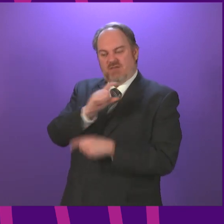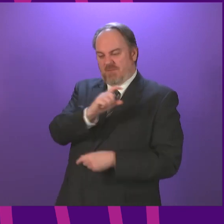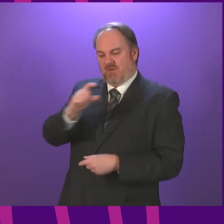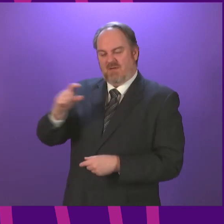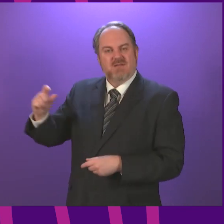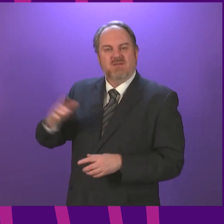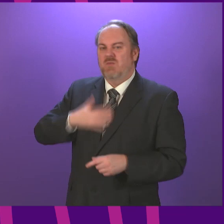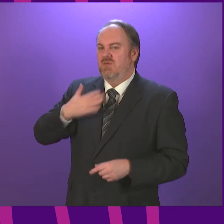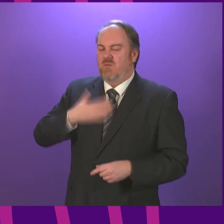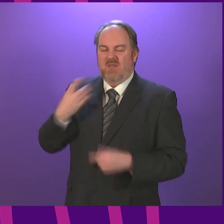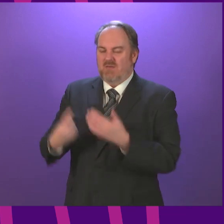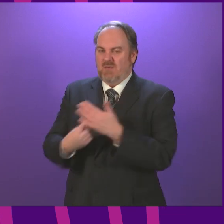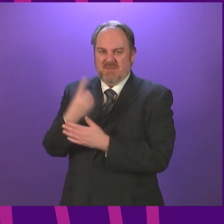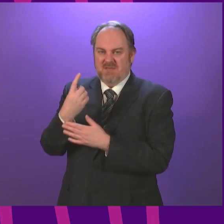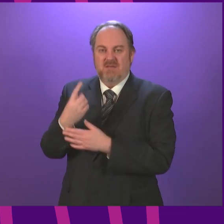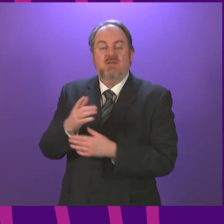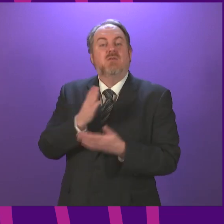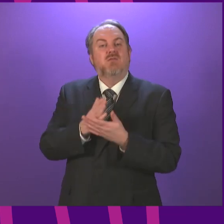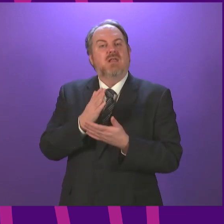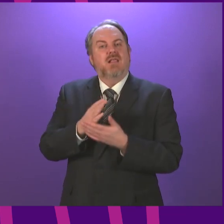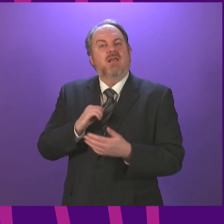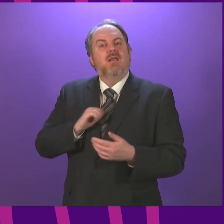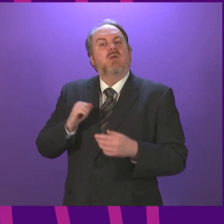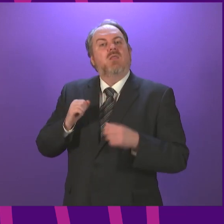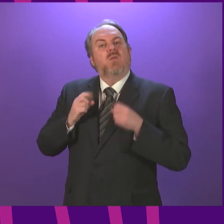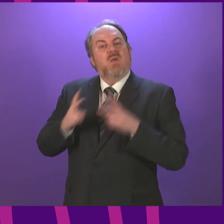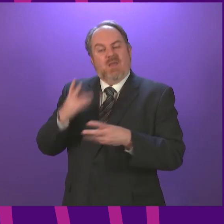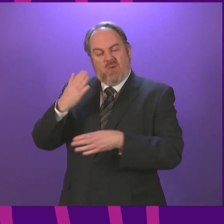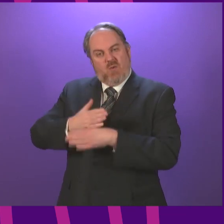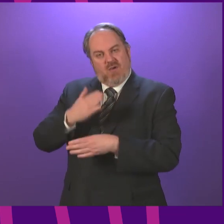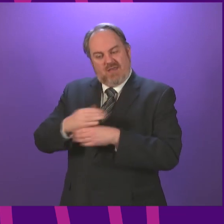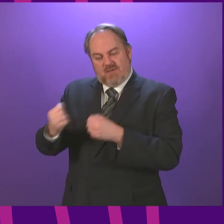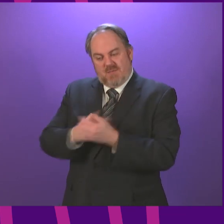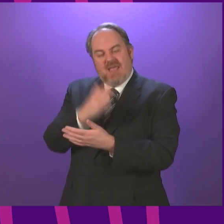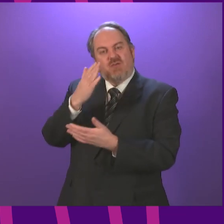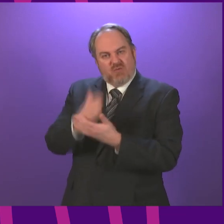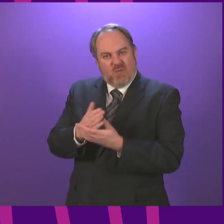are taking the approach that we are taking to get to people as quickly as we possibly can.